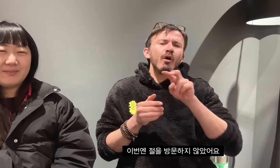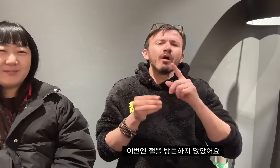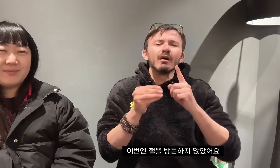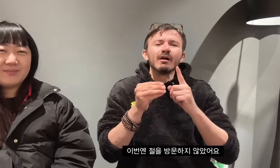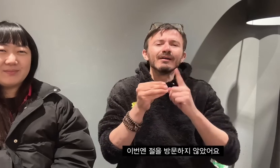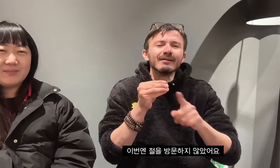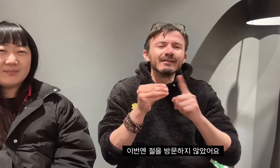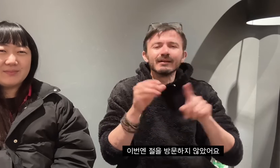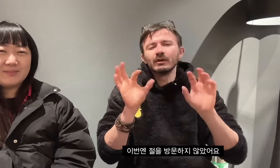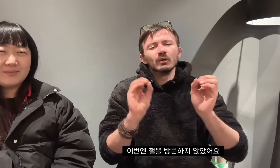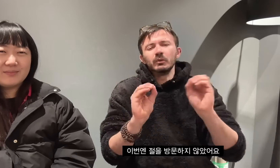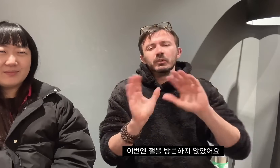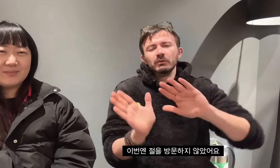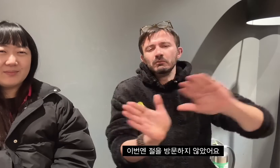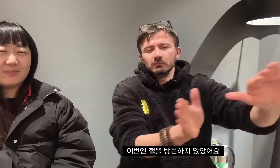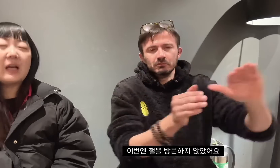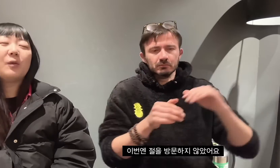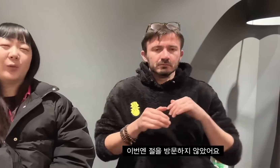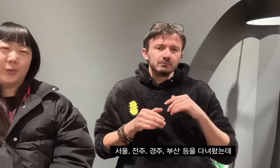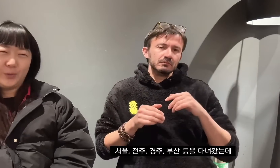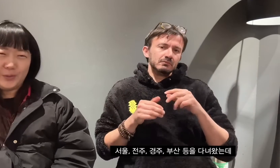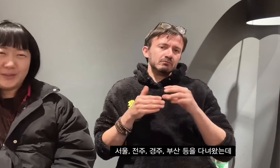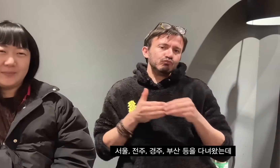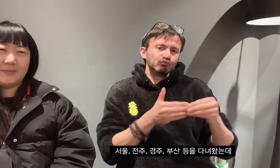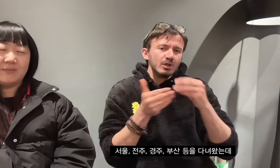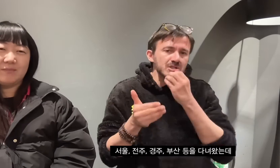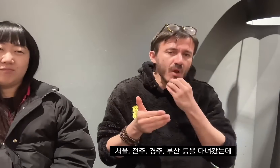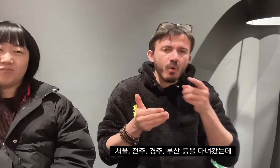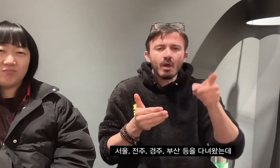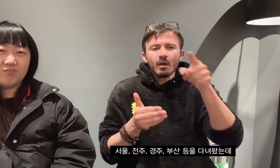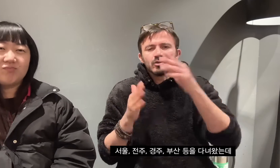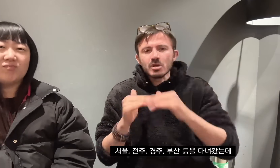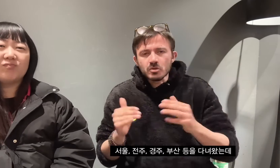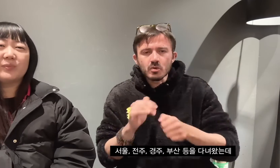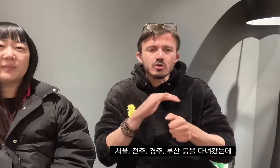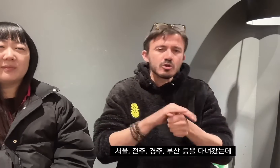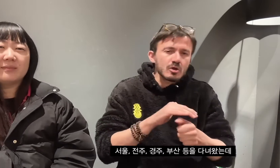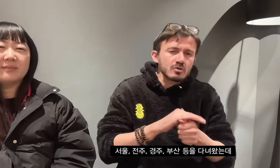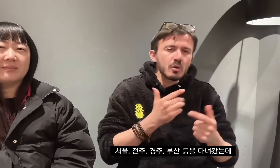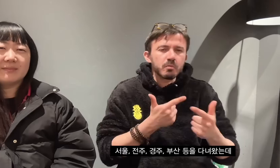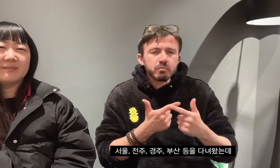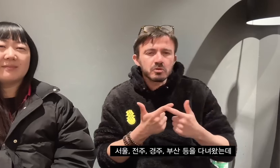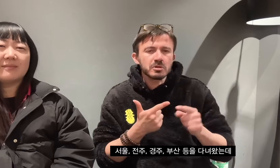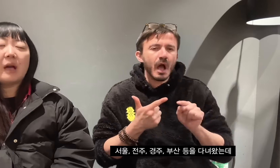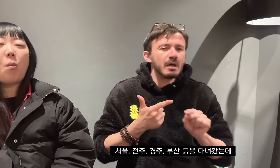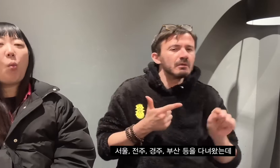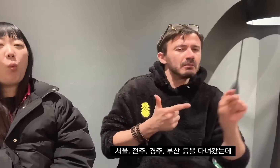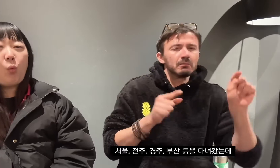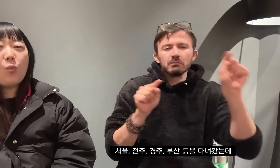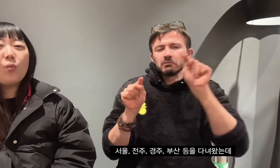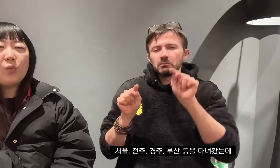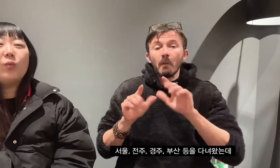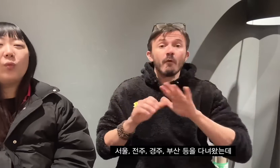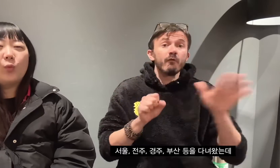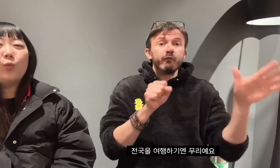I didn't visit the temple this time. I've been to Seoul, Jeonju, Gyeongju, and Busan,